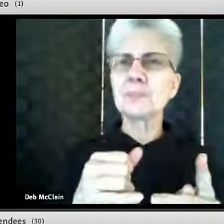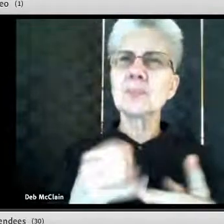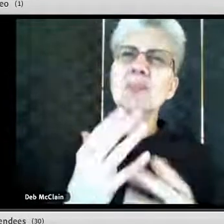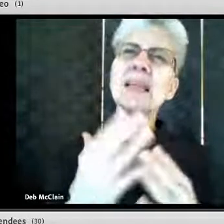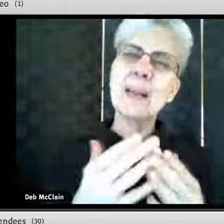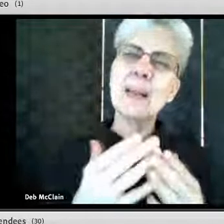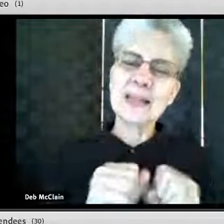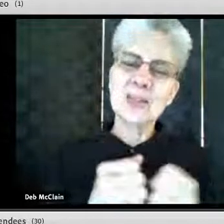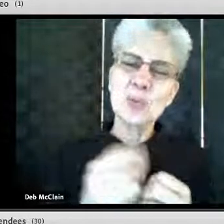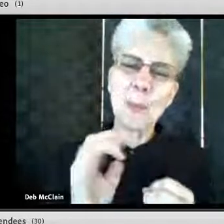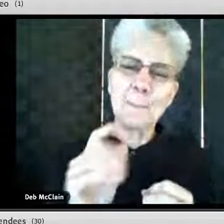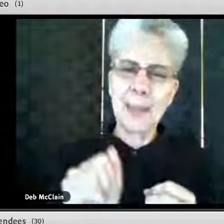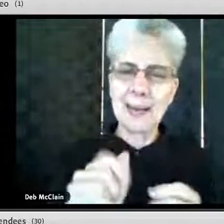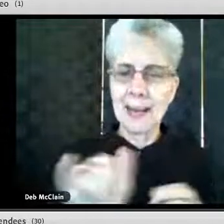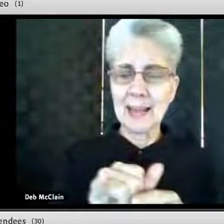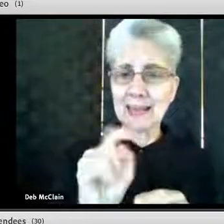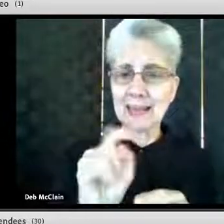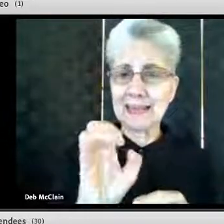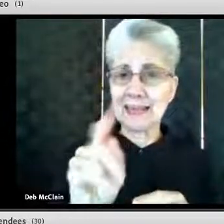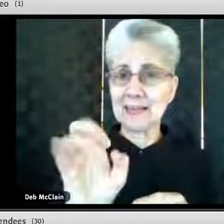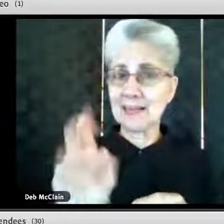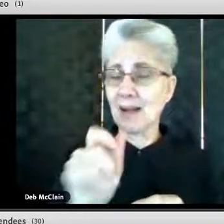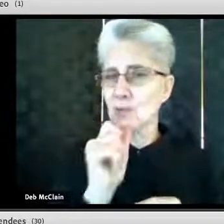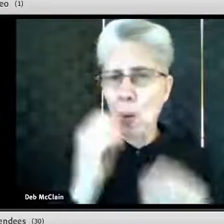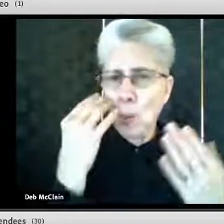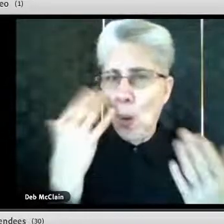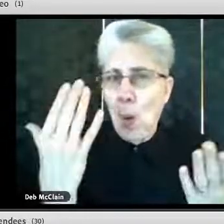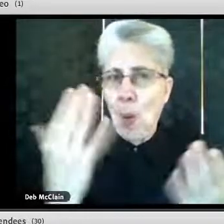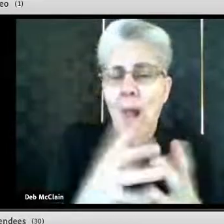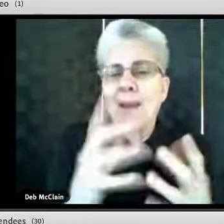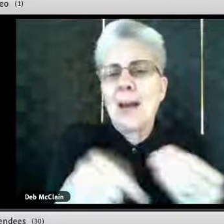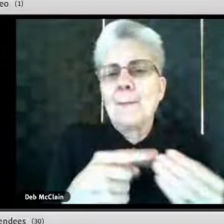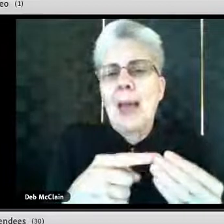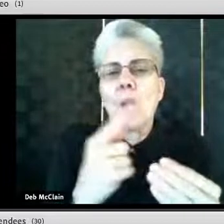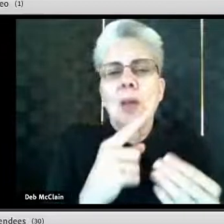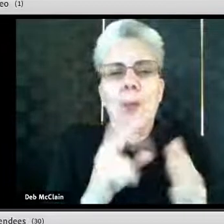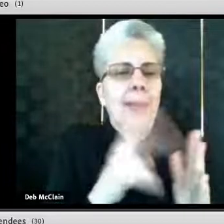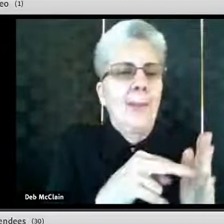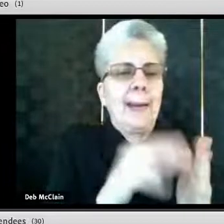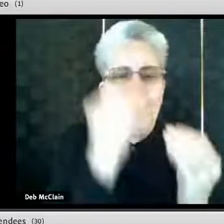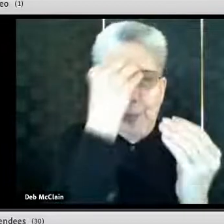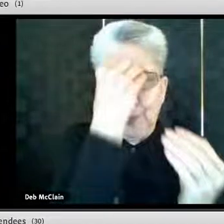Some of these social media platforms like TikTok, people don't know a lot about it. Only what they read in the news.